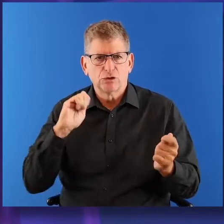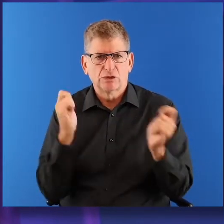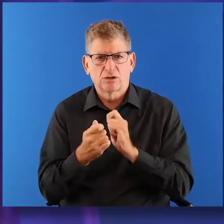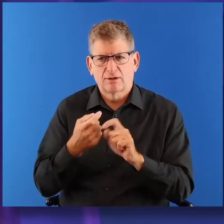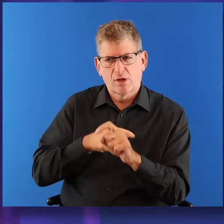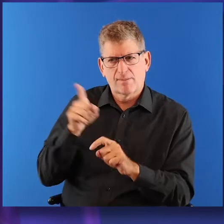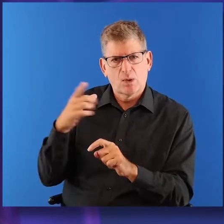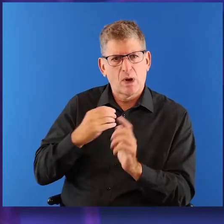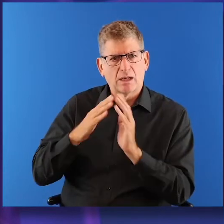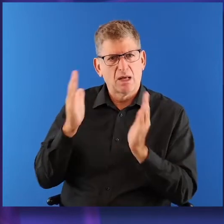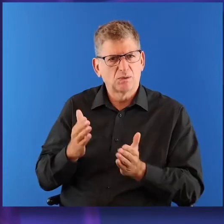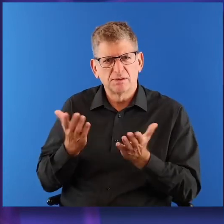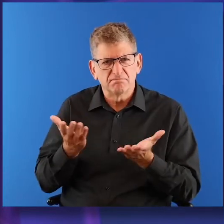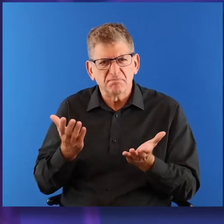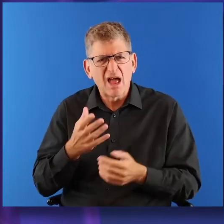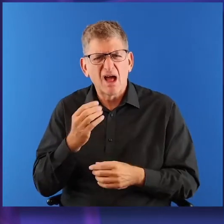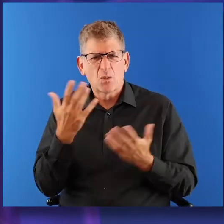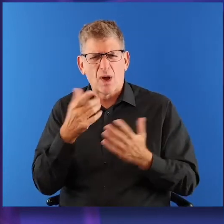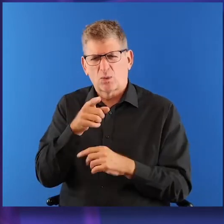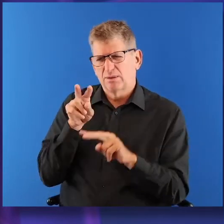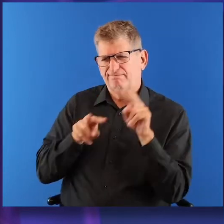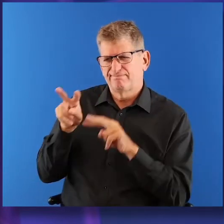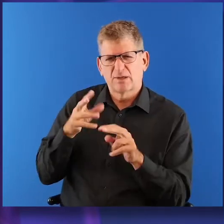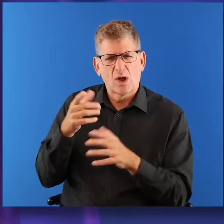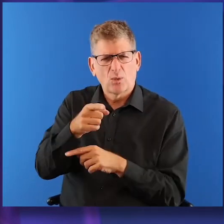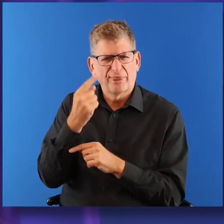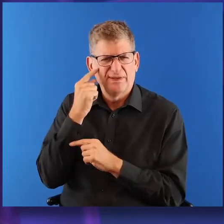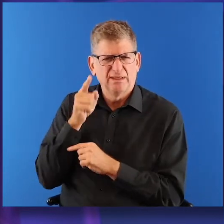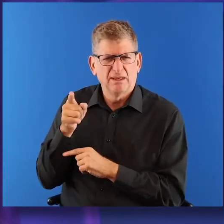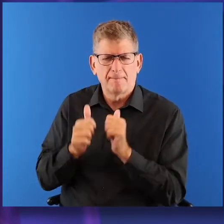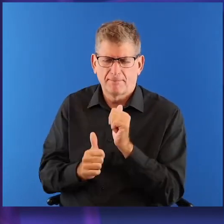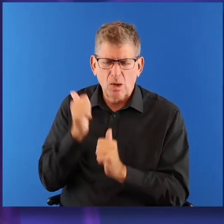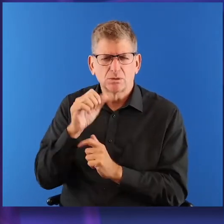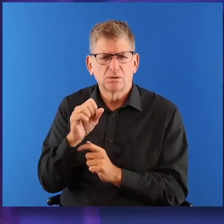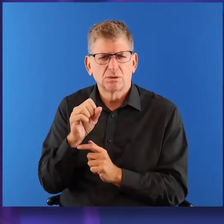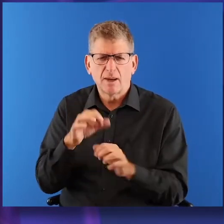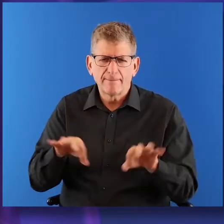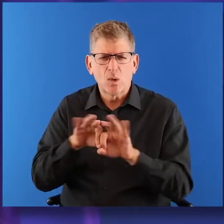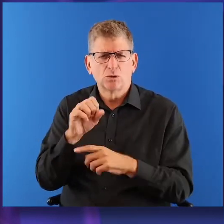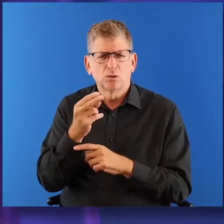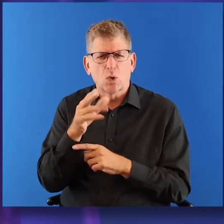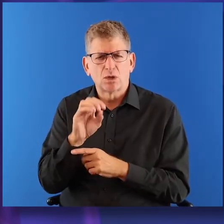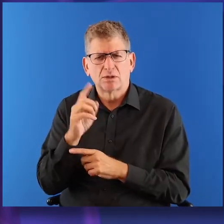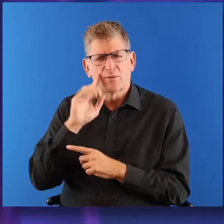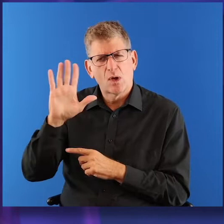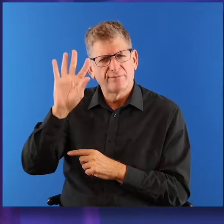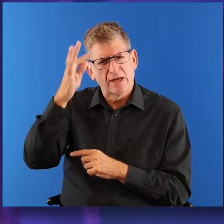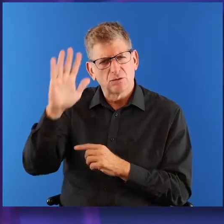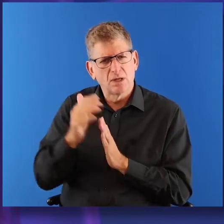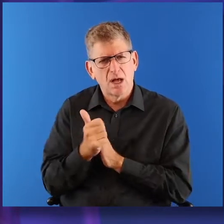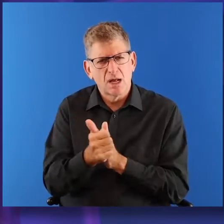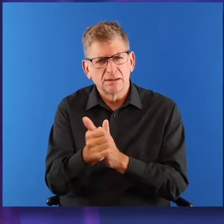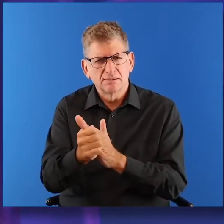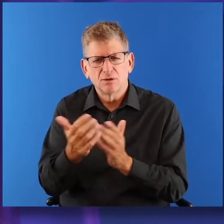the most important sources of federal guidance, regulation that are going to shape health equity? I'm particularly interested in how to think